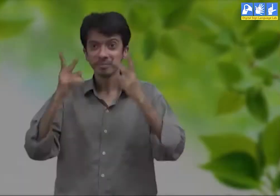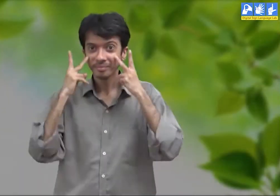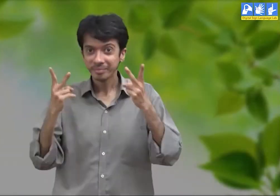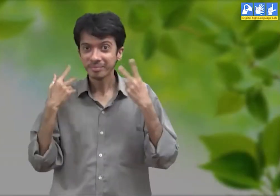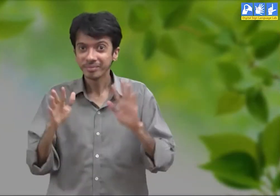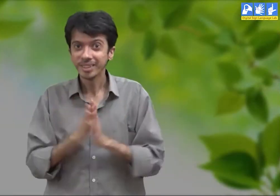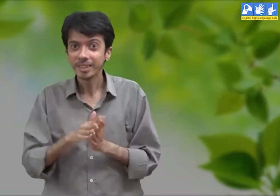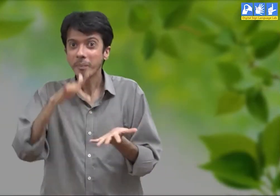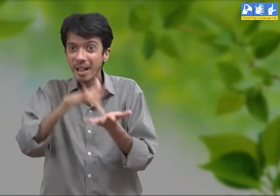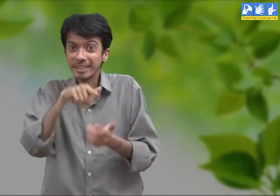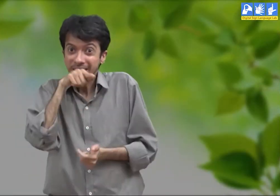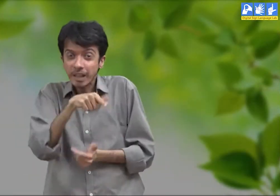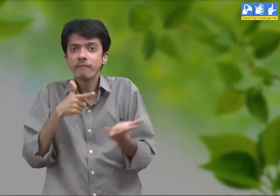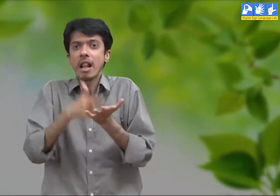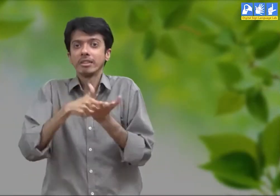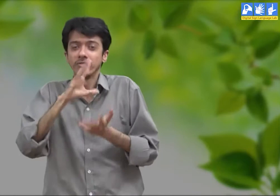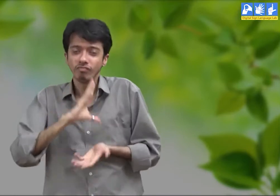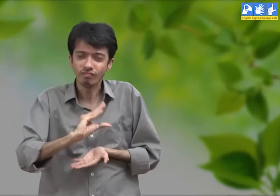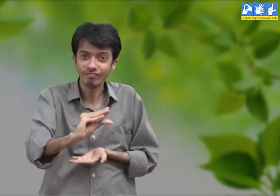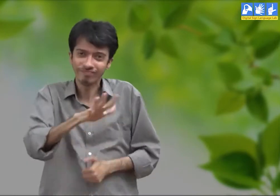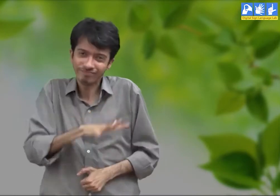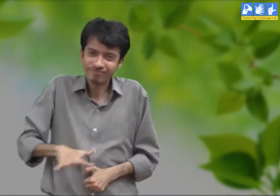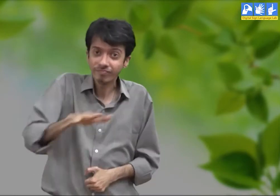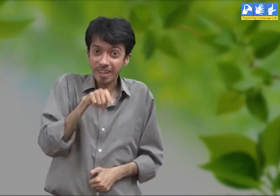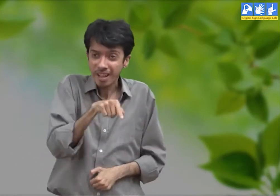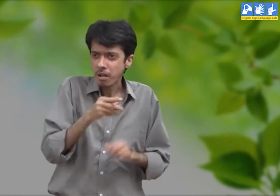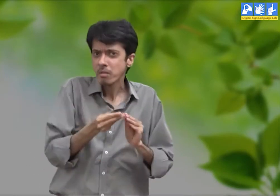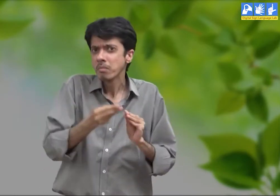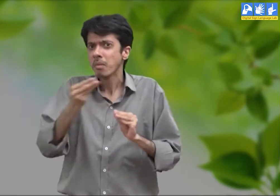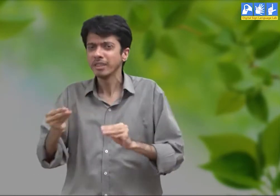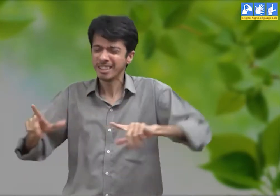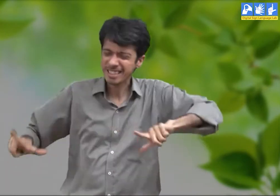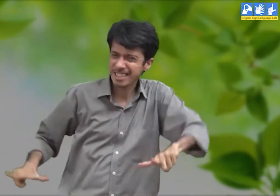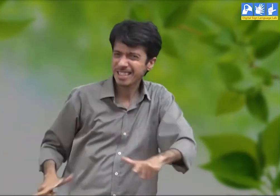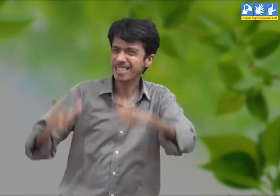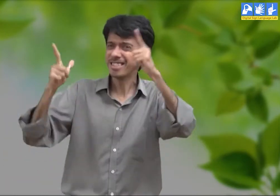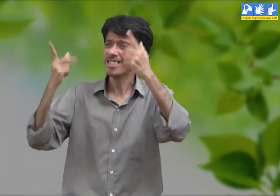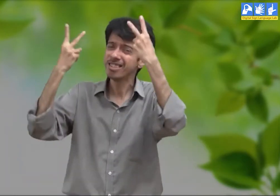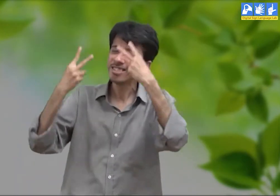Did you see that? Khejarli is a village in Jodhpur didtrict of Rajasthan.